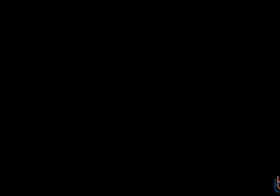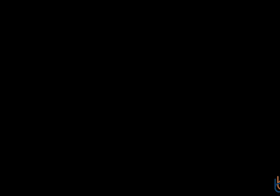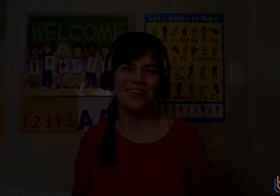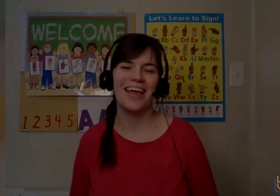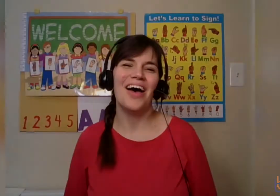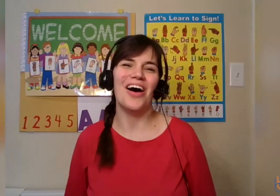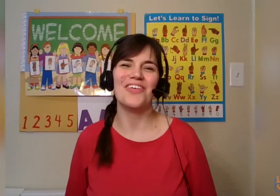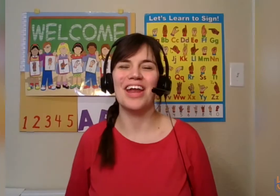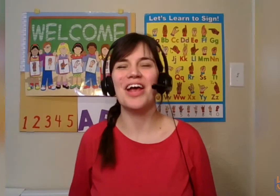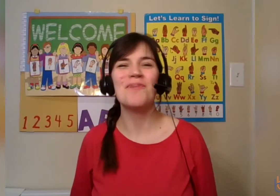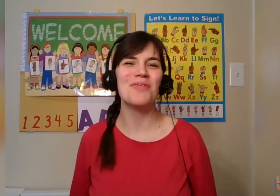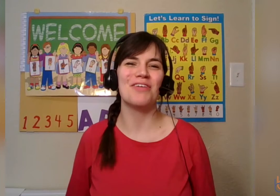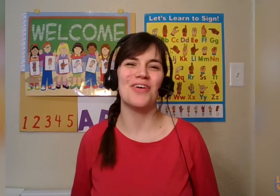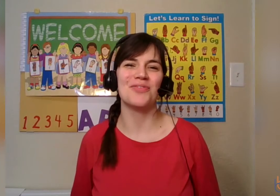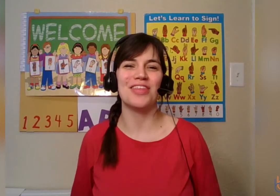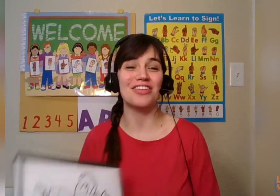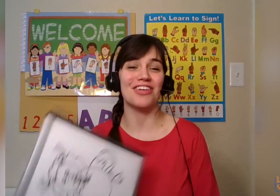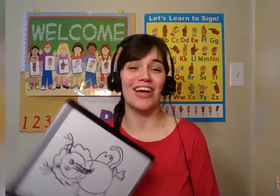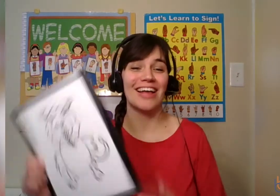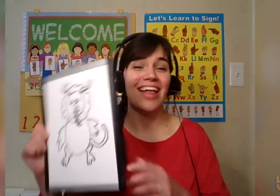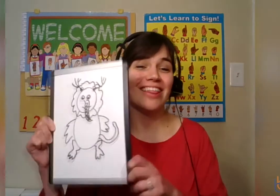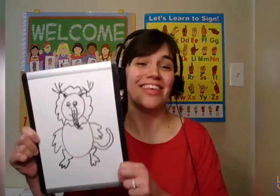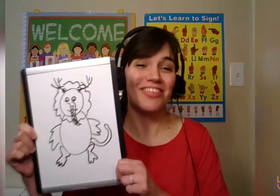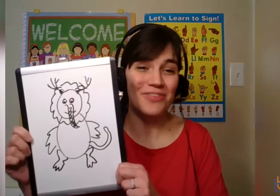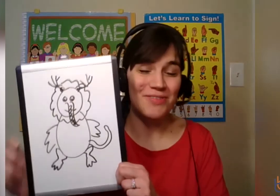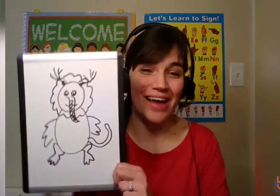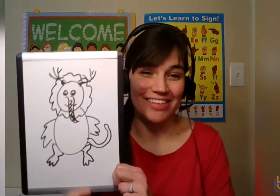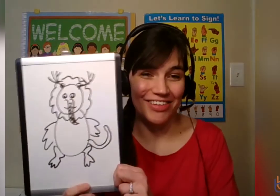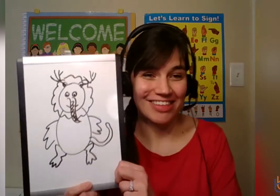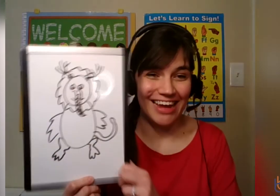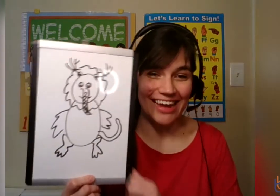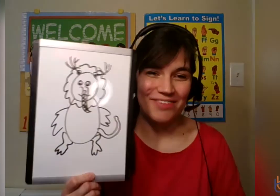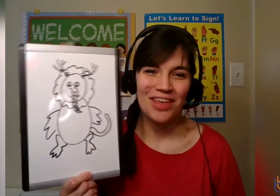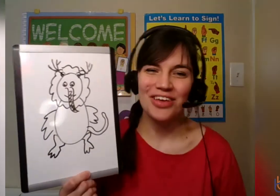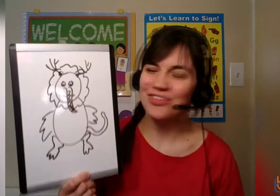All right, I hope you had fun with that drawing. This is what mine looks like. You